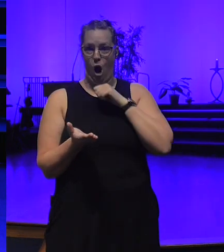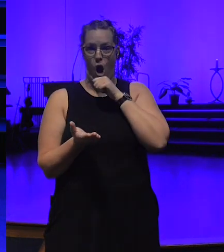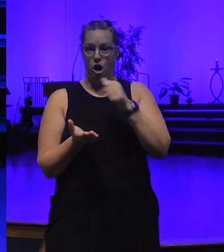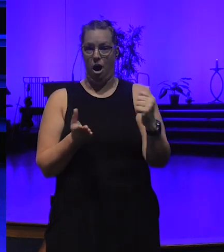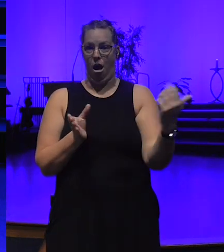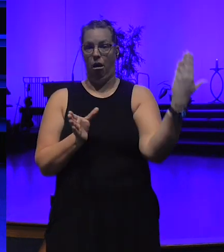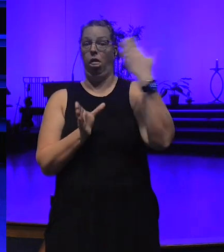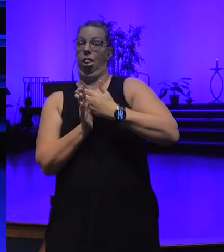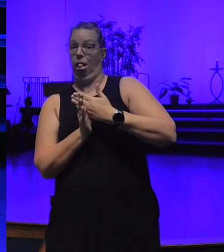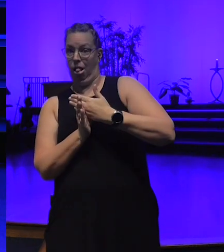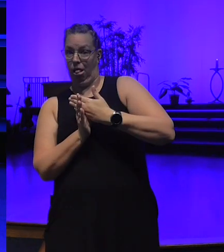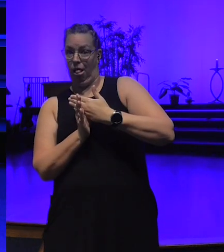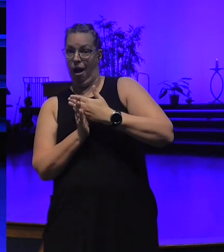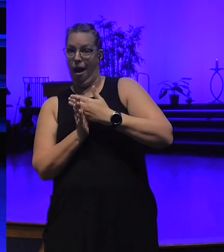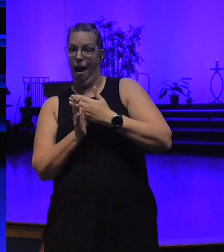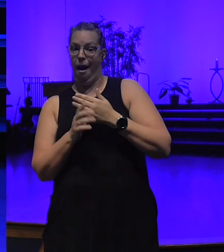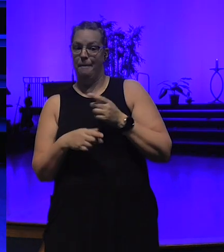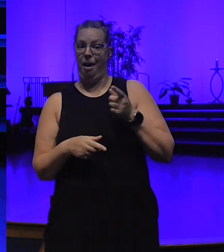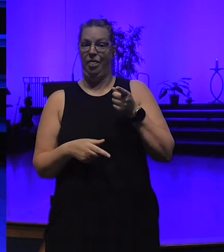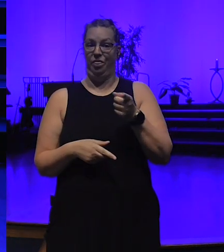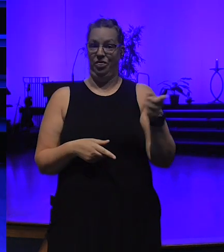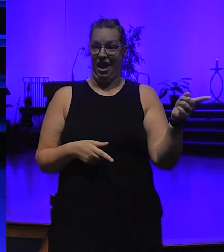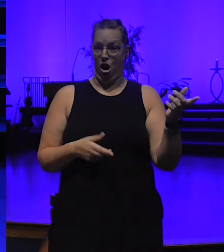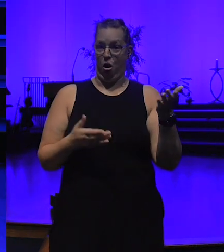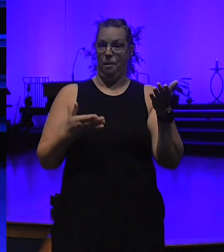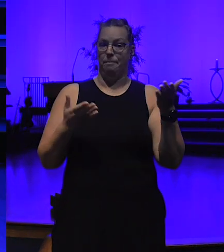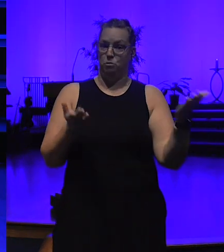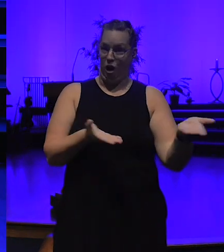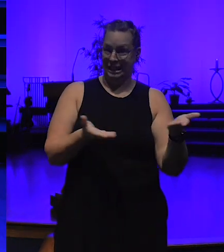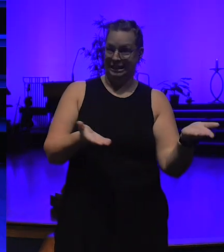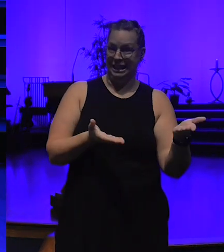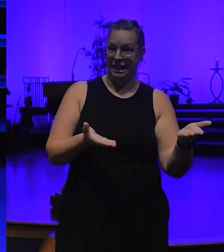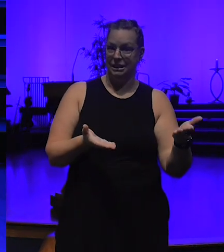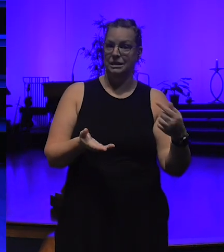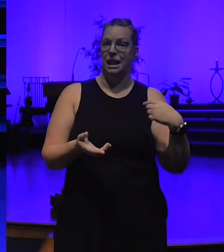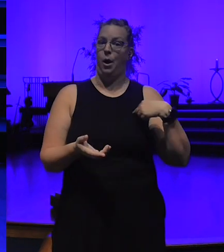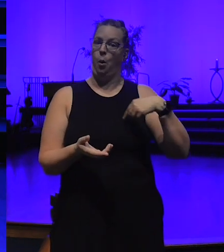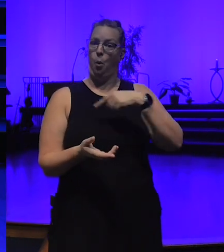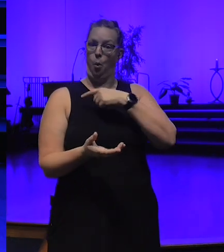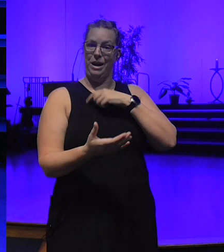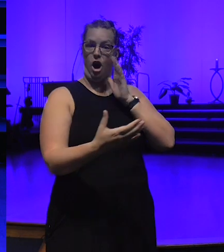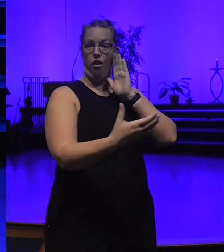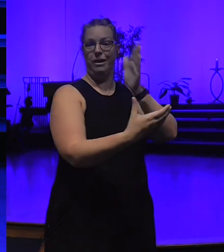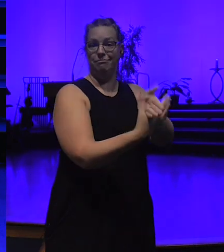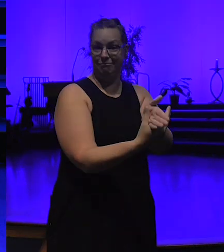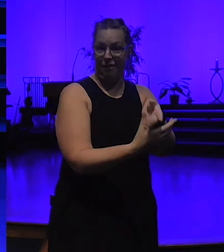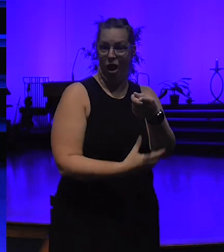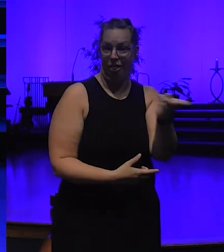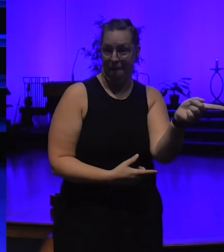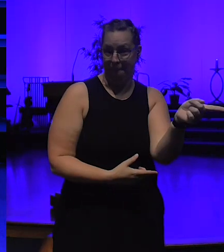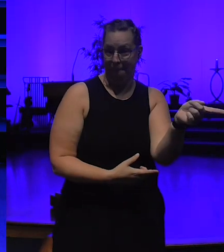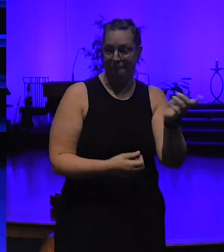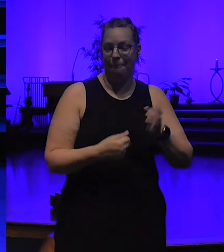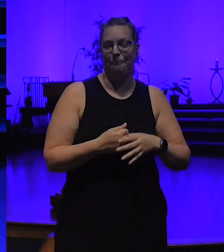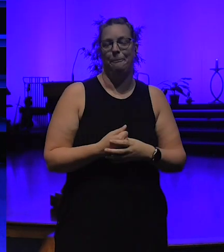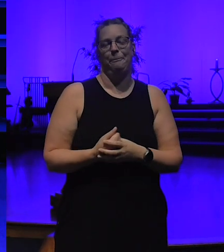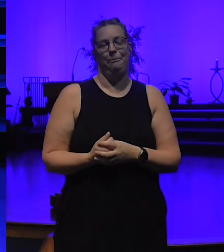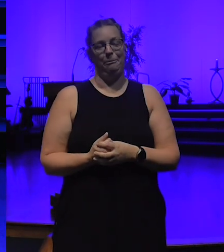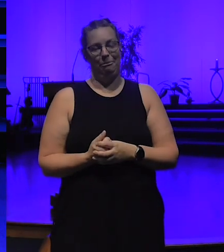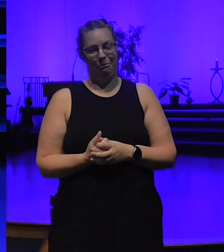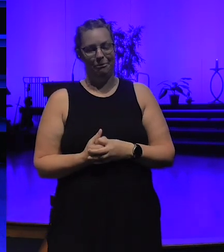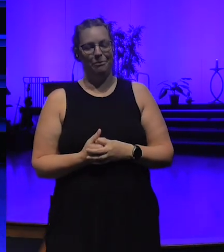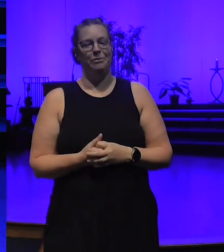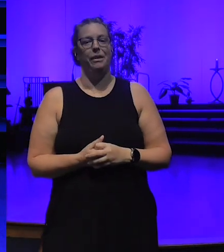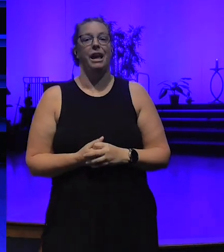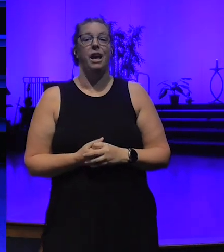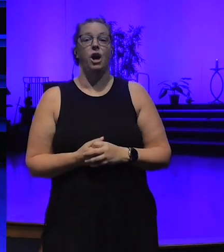us but that their presence points out that we are impeding upon them that with all of our roads and